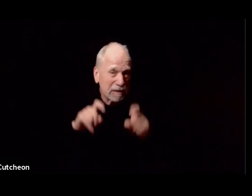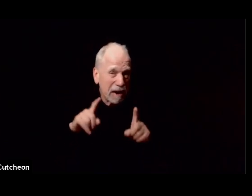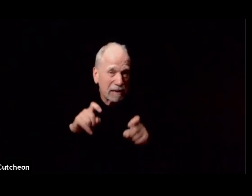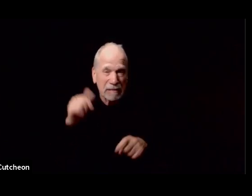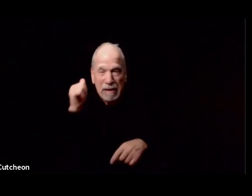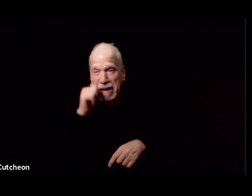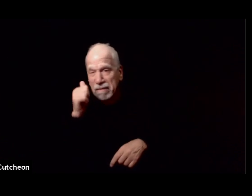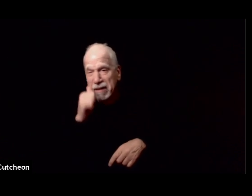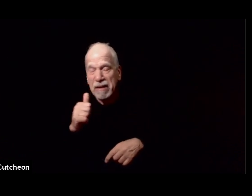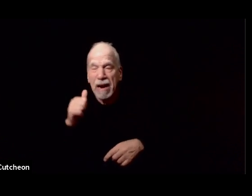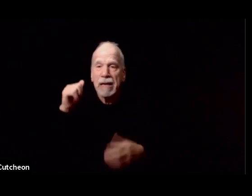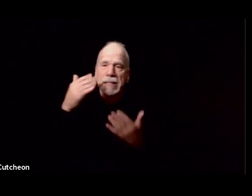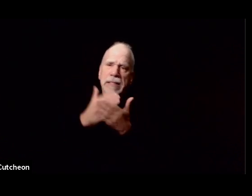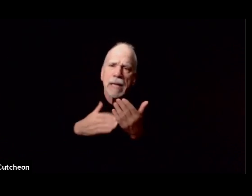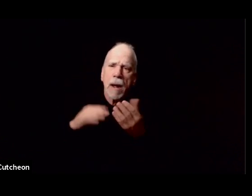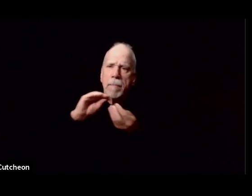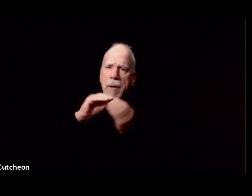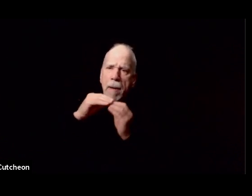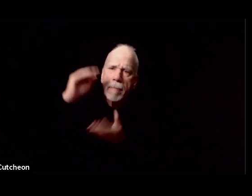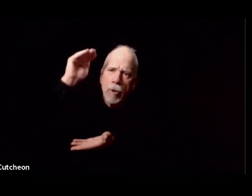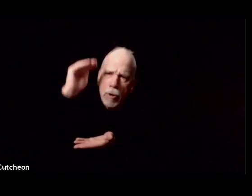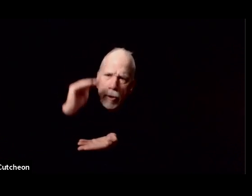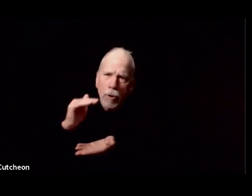good to check that testing location finder but to